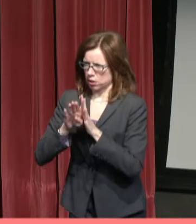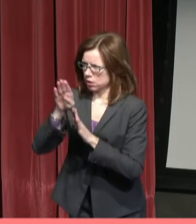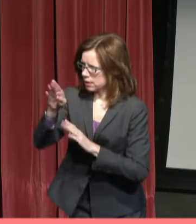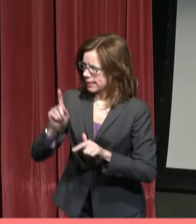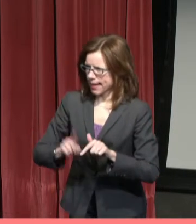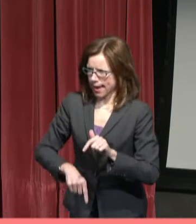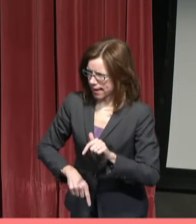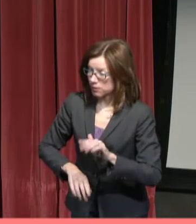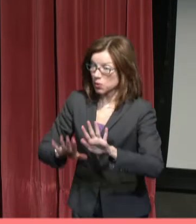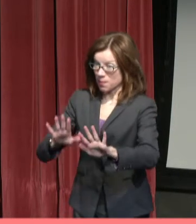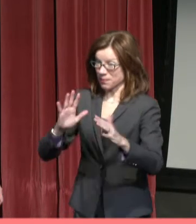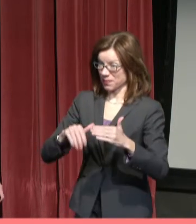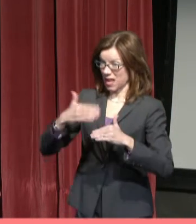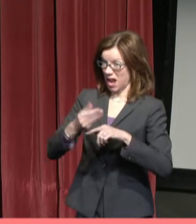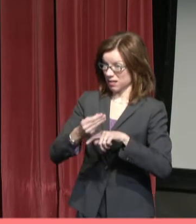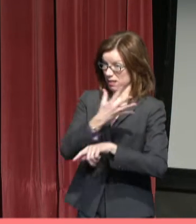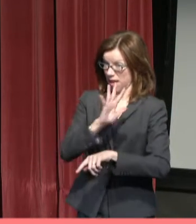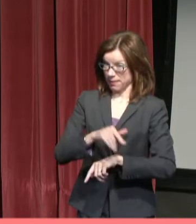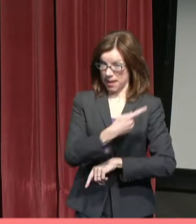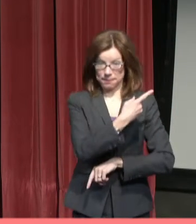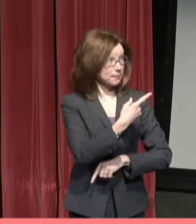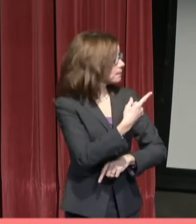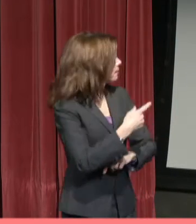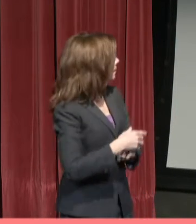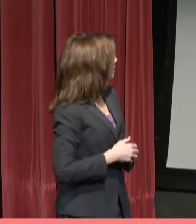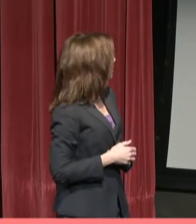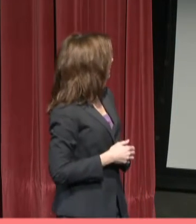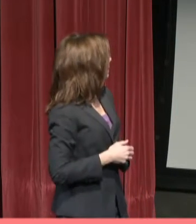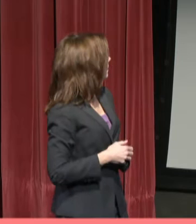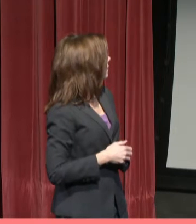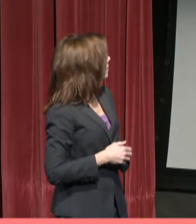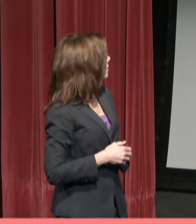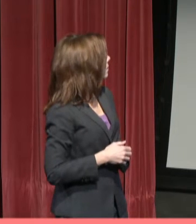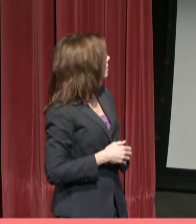So this slide is showing the temperature record